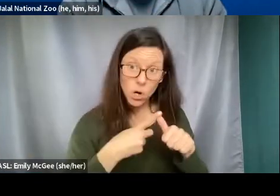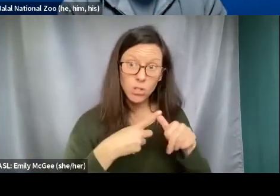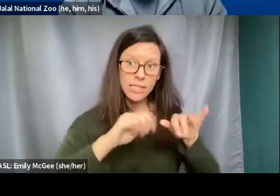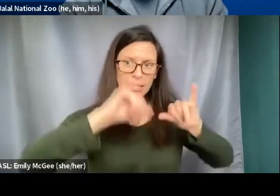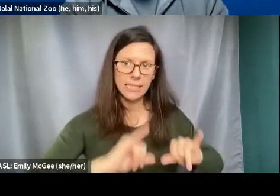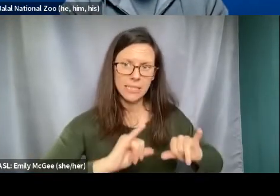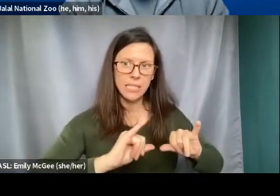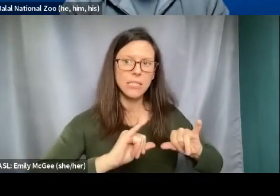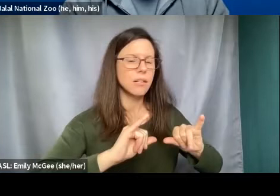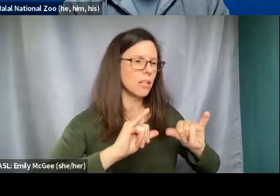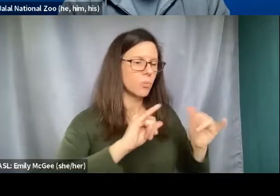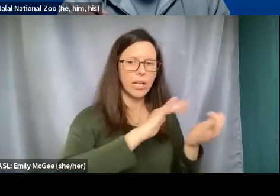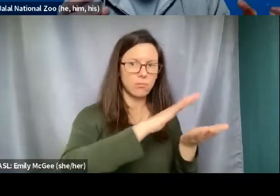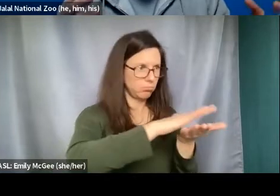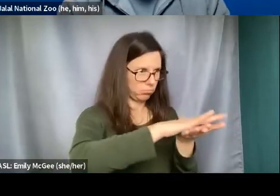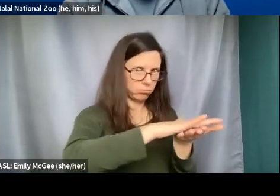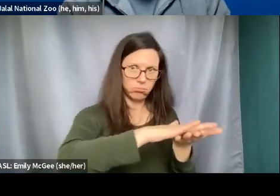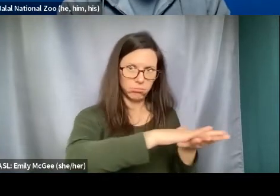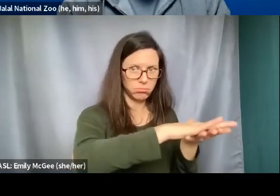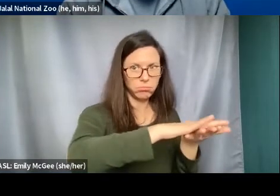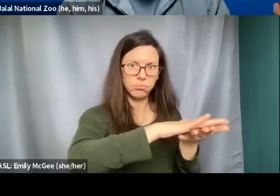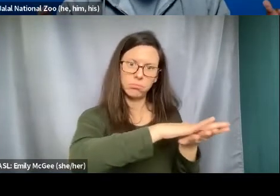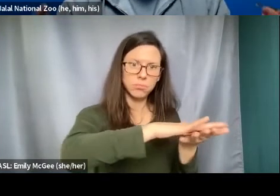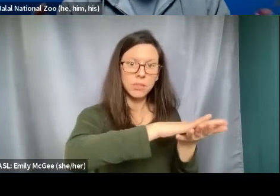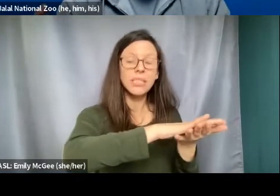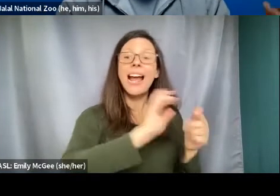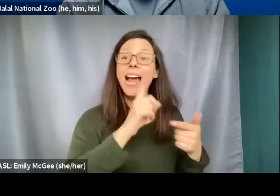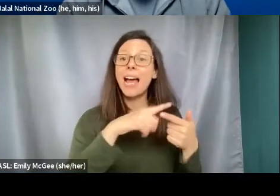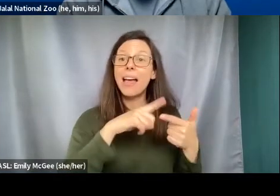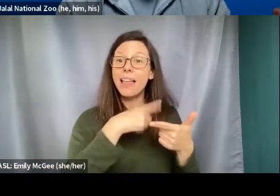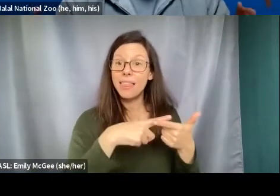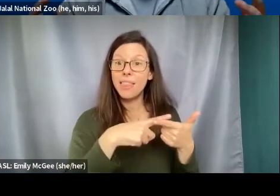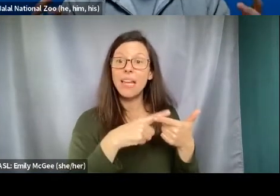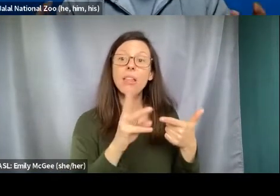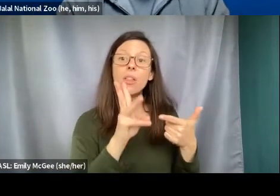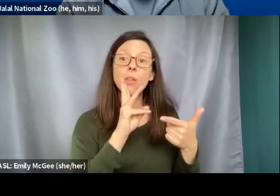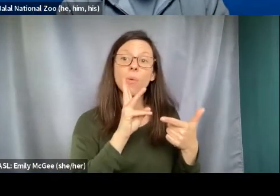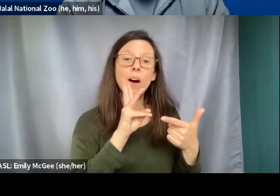inject it with ozone, now your water is just you know full of ozone attacking bacteria